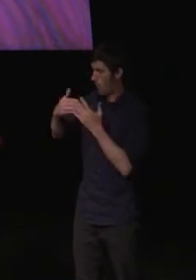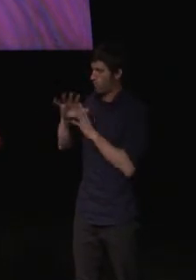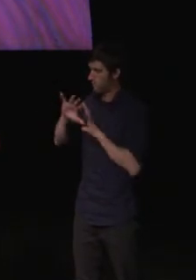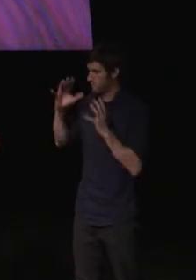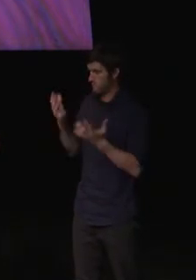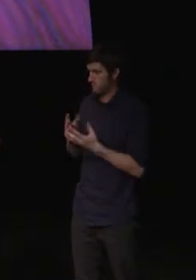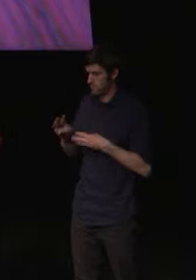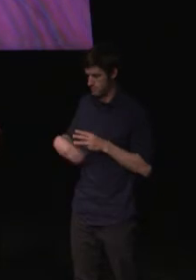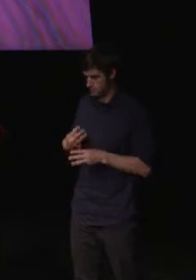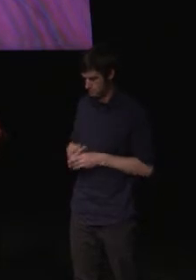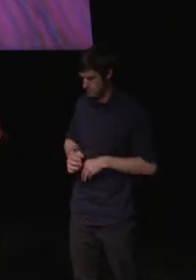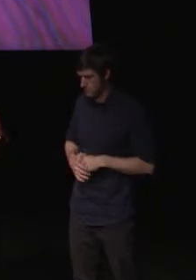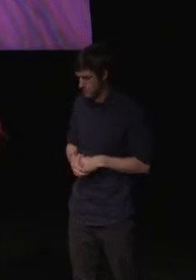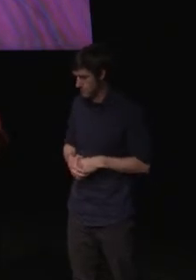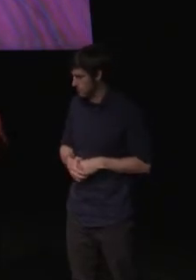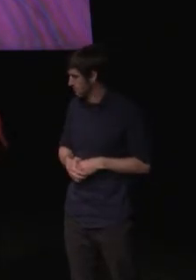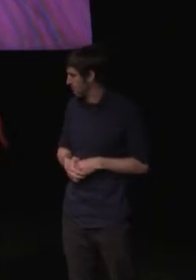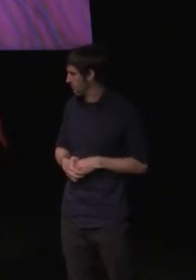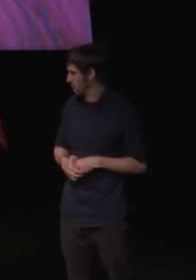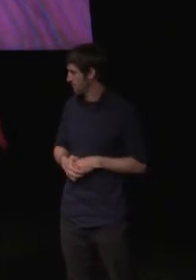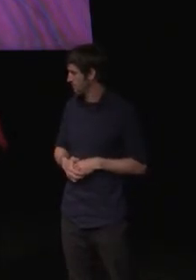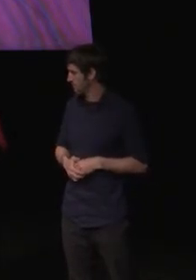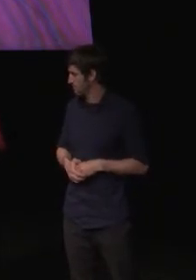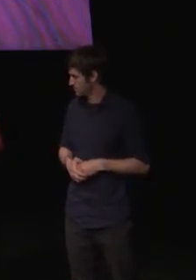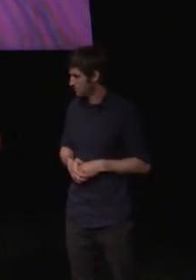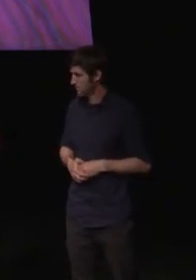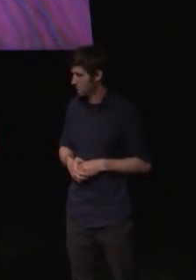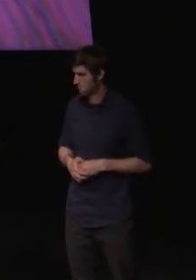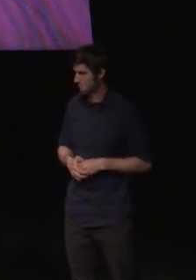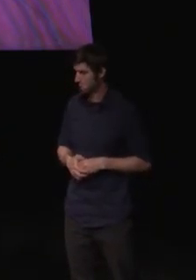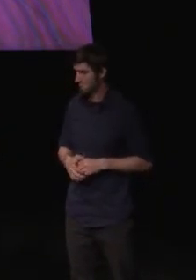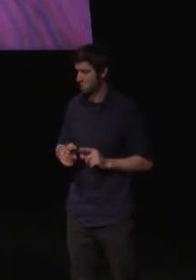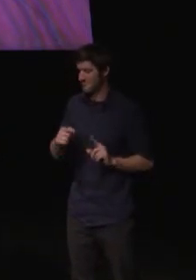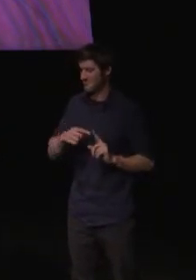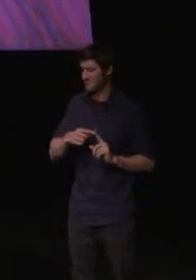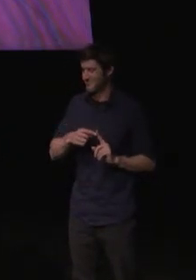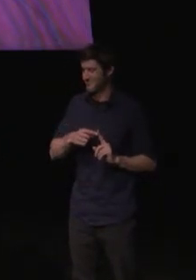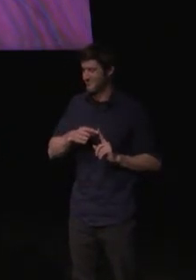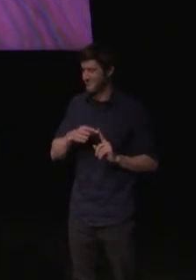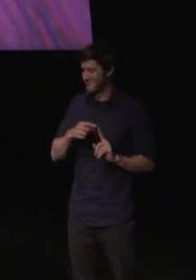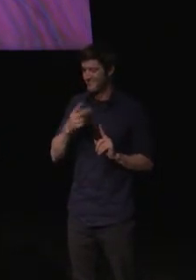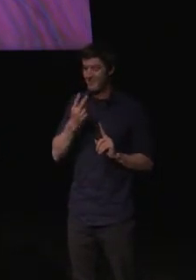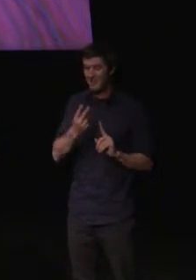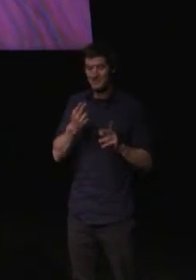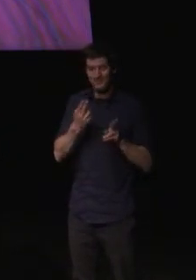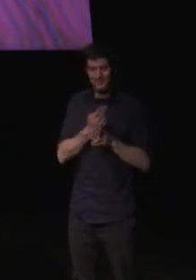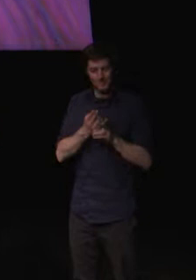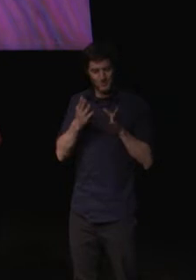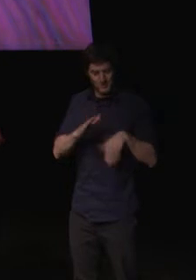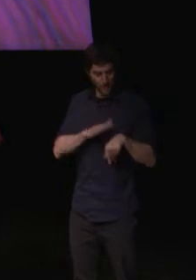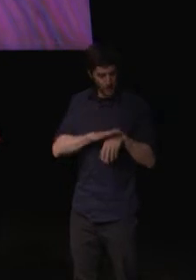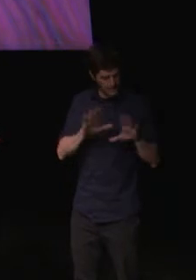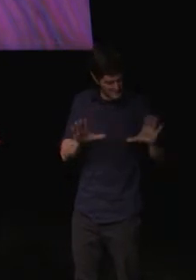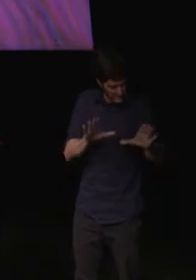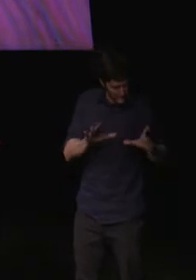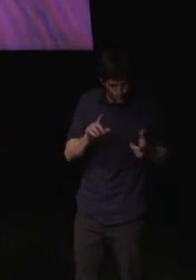So they can go from, let's say, two users on a Sunday to two million on a Friday evening. Everything just scales automatically.